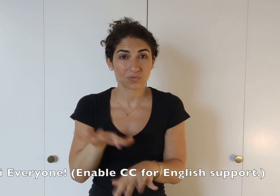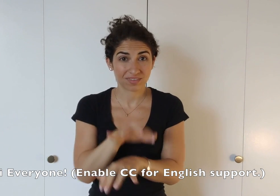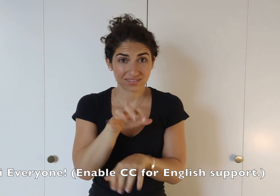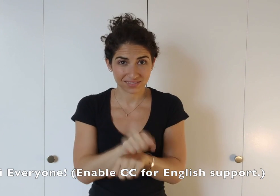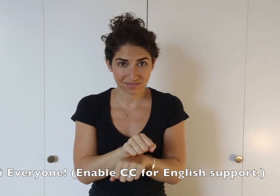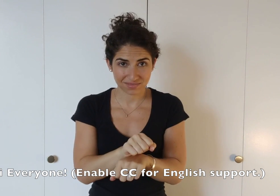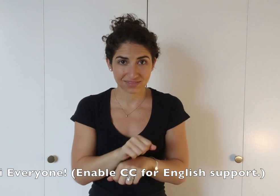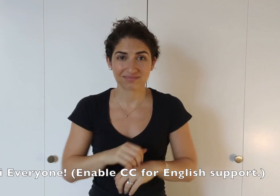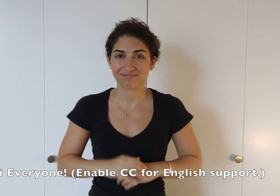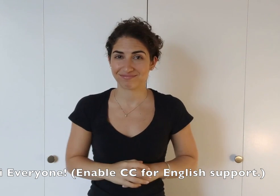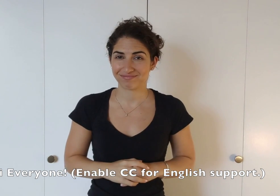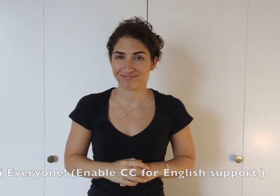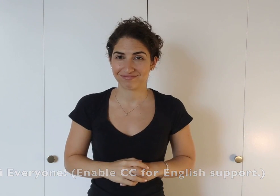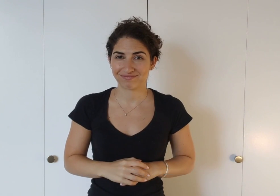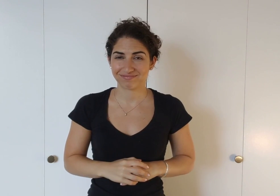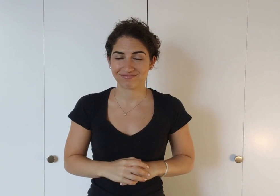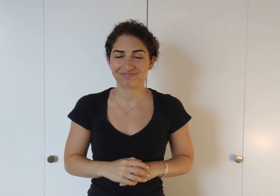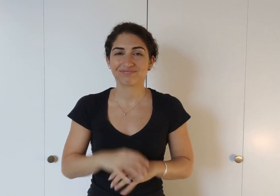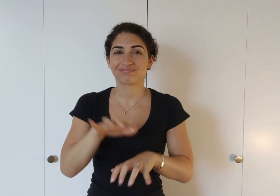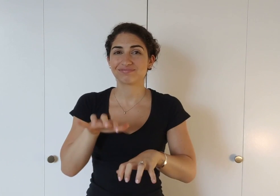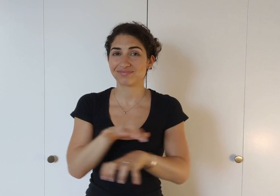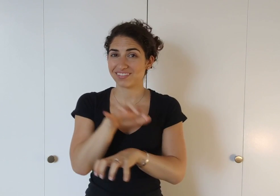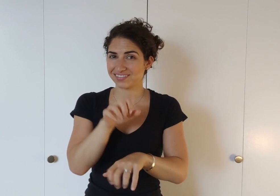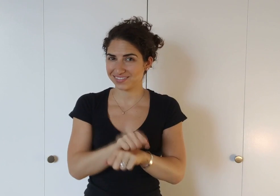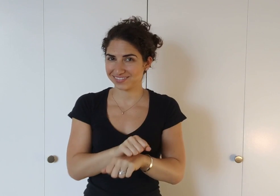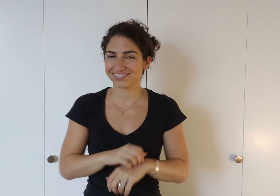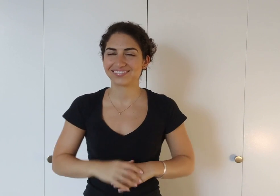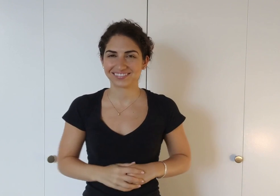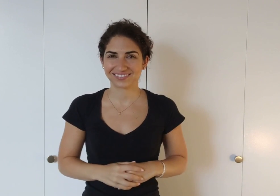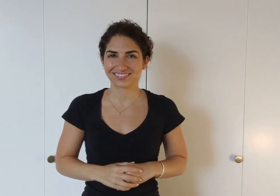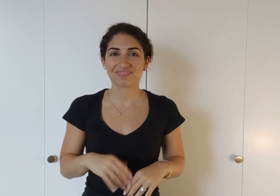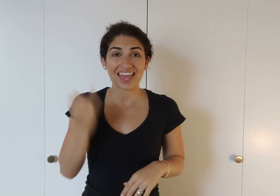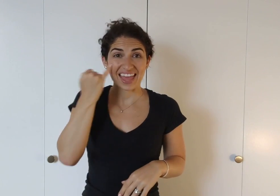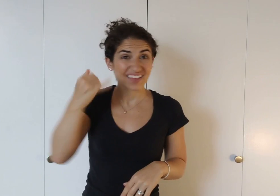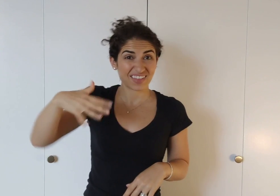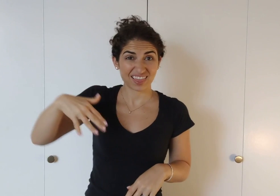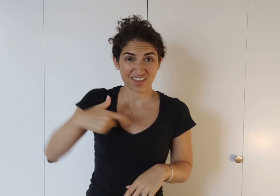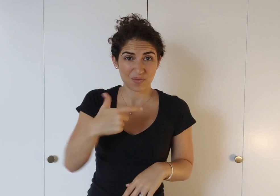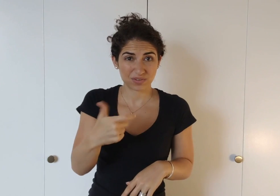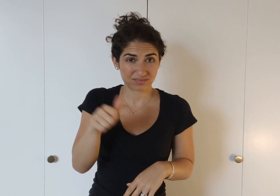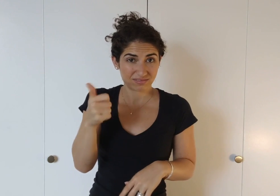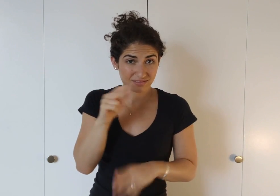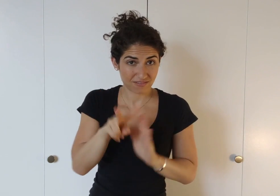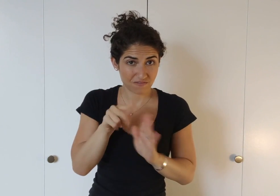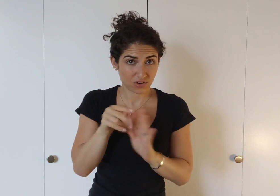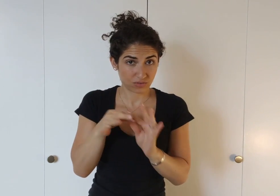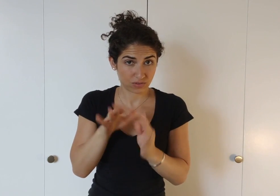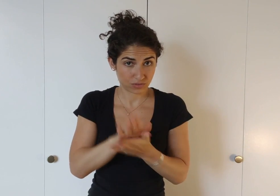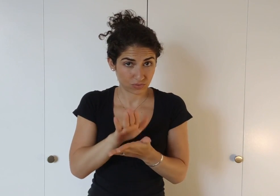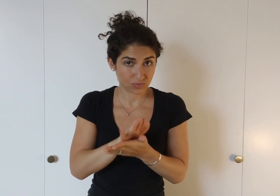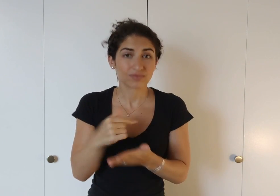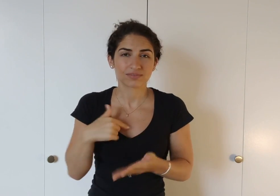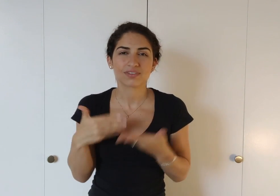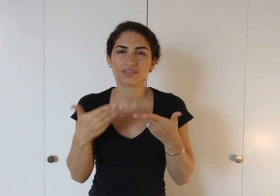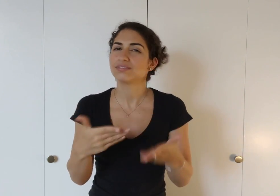different types of school assignments. (ASSIGNMENT If you haven't yet watched the other videos related to school,